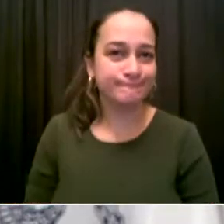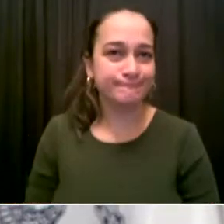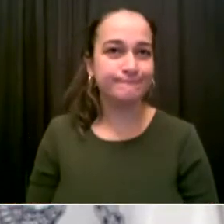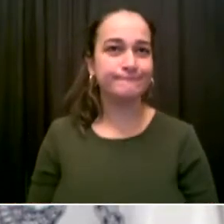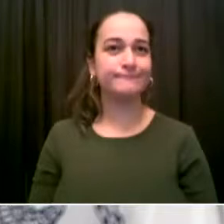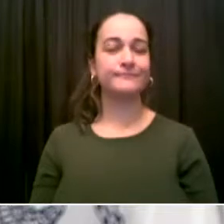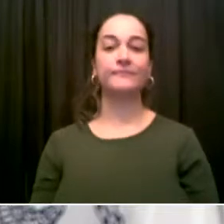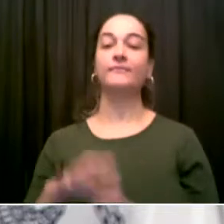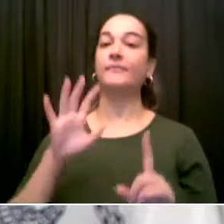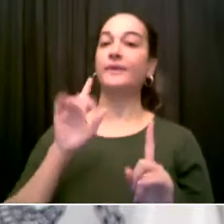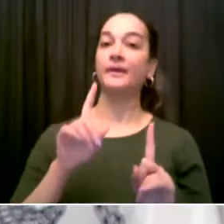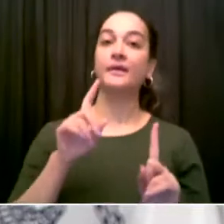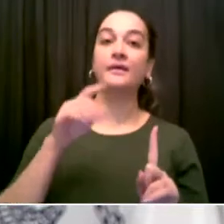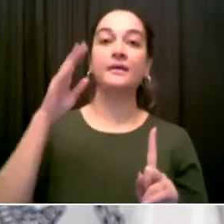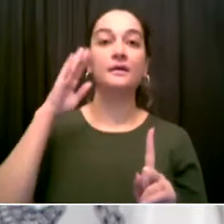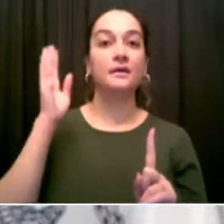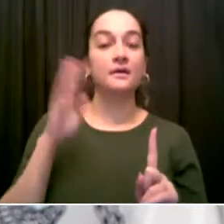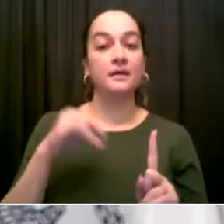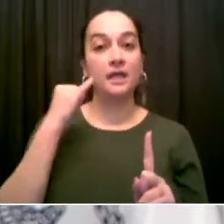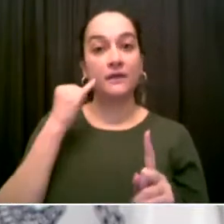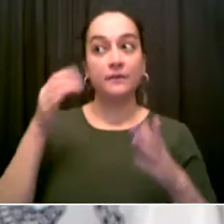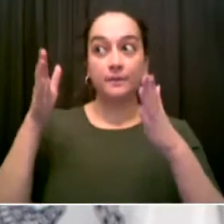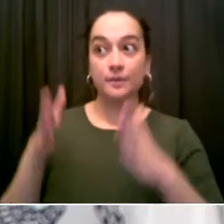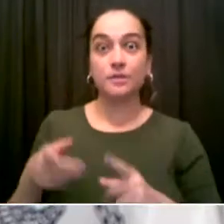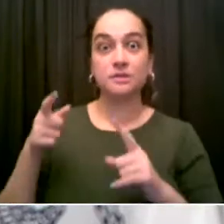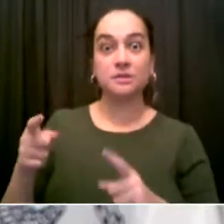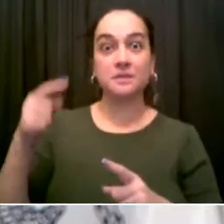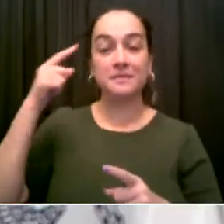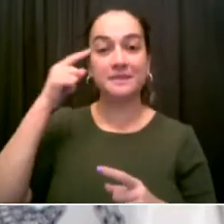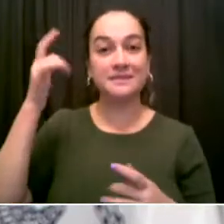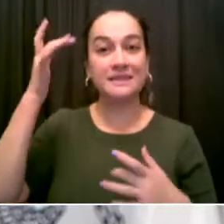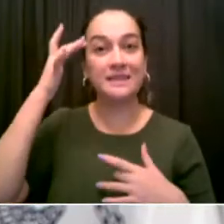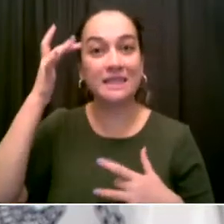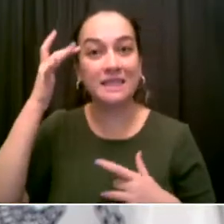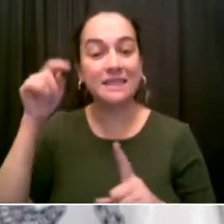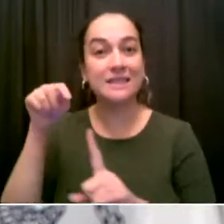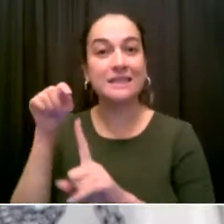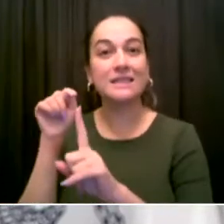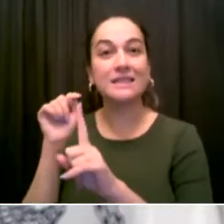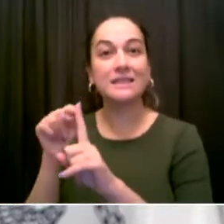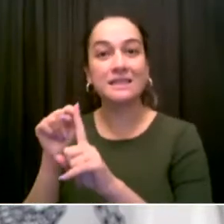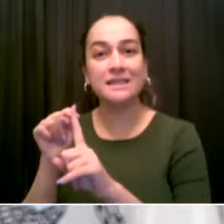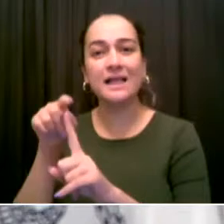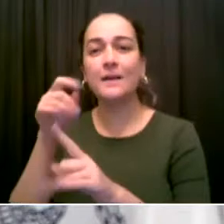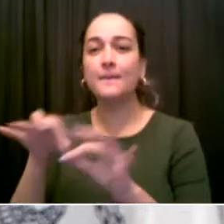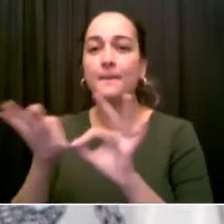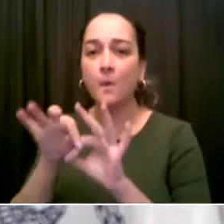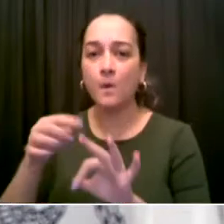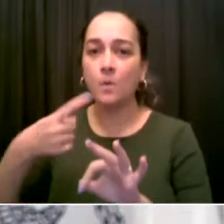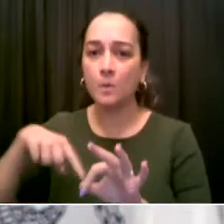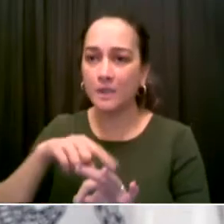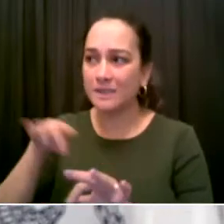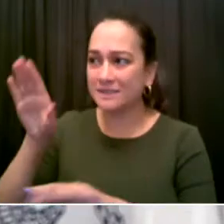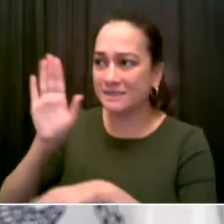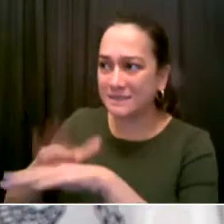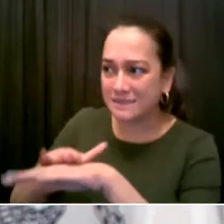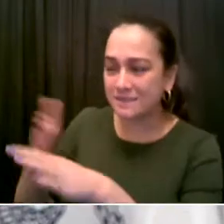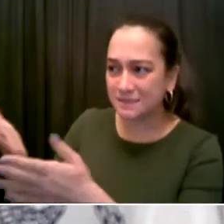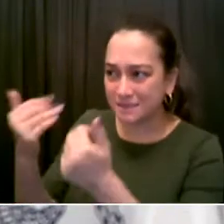SEEN IT BOREFE. IT'S ABOUT APPLYING THEM CONSISTENTLY. IT IS ALSO A PERSON BY PERSON THING. IF THERE IS A CASE WITH A PERSON THAT HAS MENTAL HEALTH CHALLENGES,